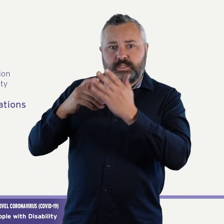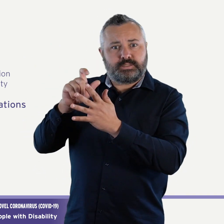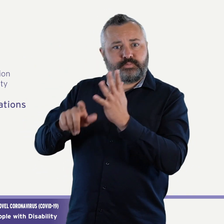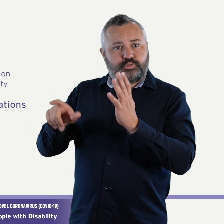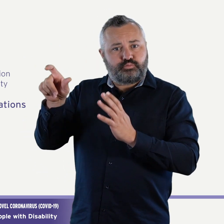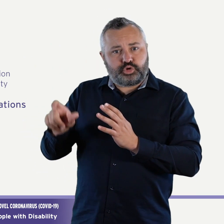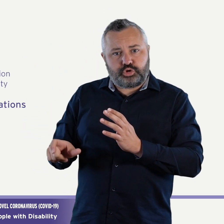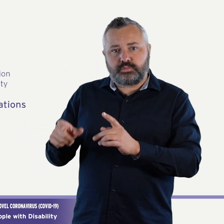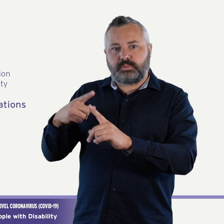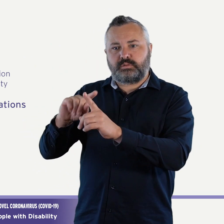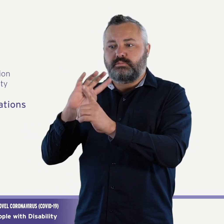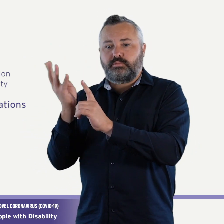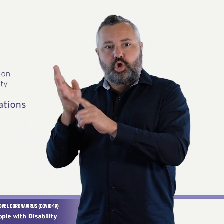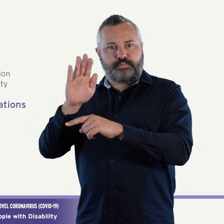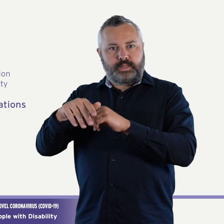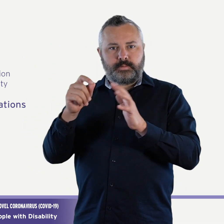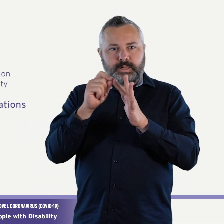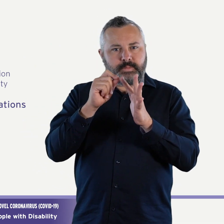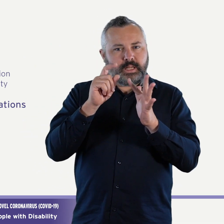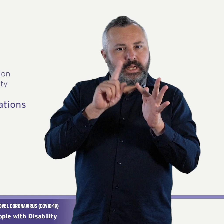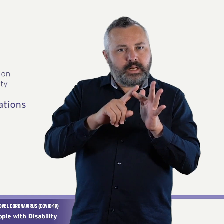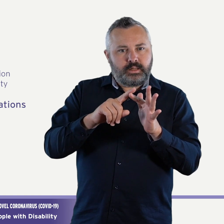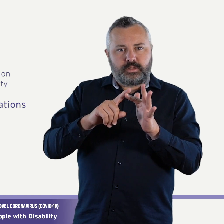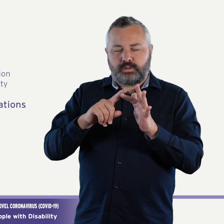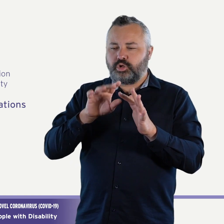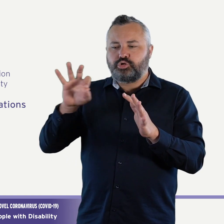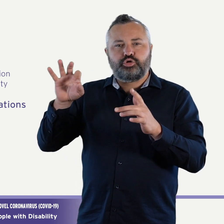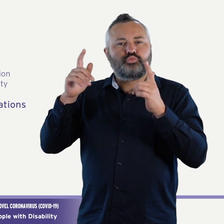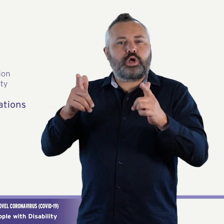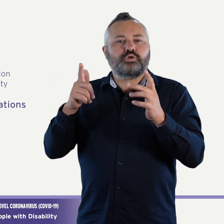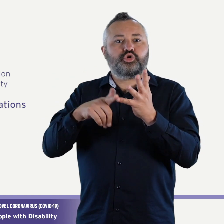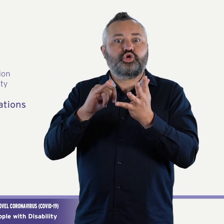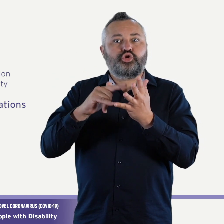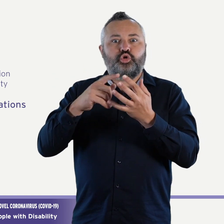Advise people with disability, their families, carers and support workers about the limitations of PPE -